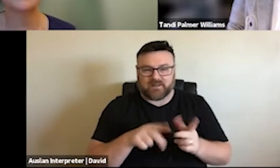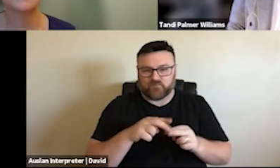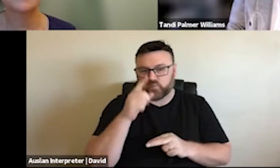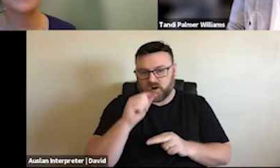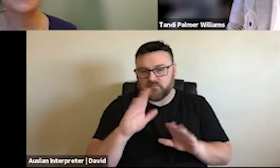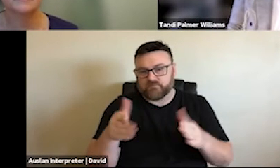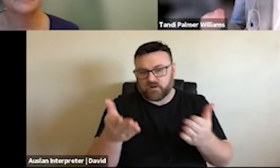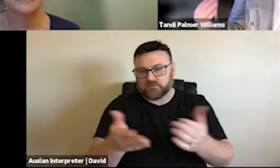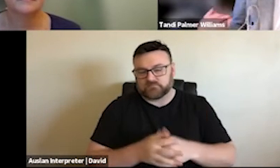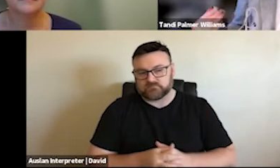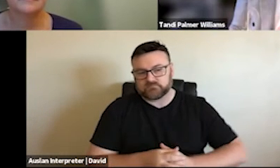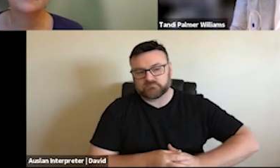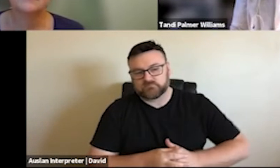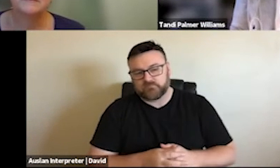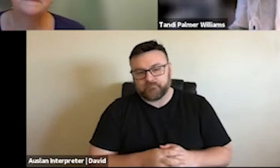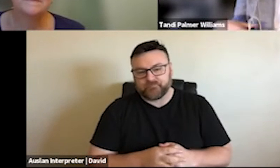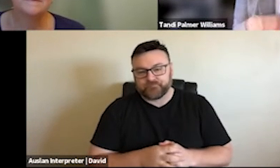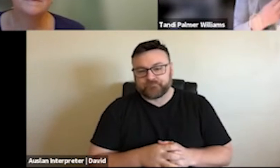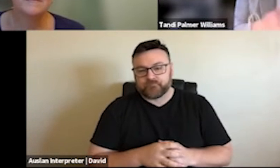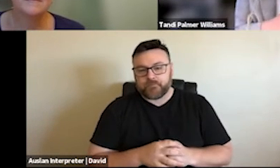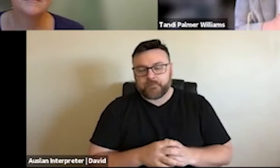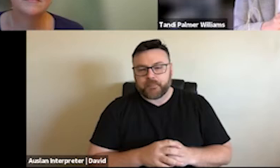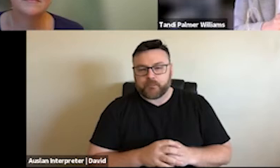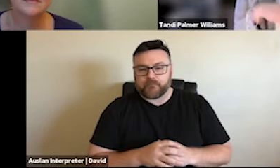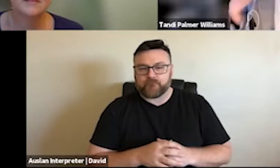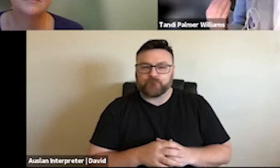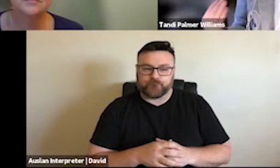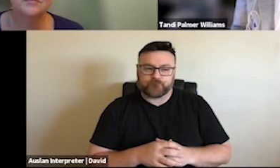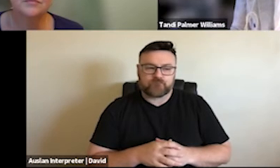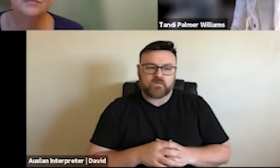me it does some interesting thinking about the kind of roles and who is doing tech support